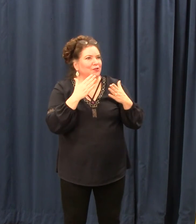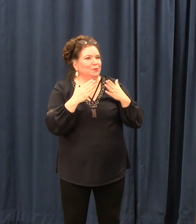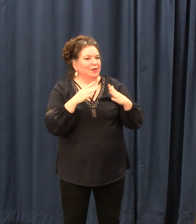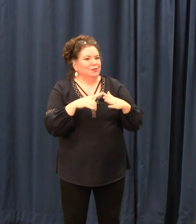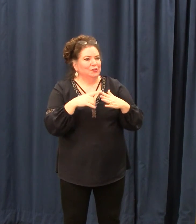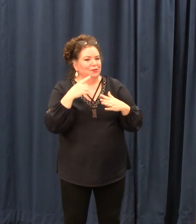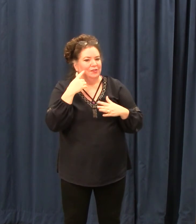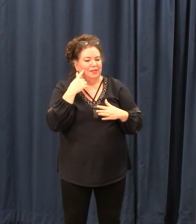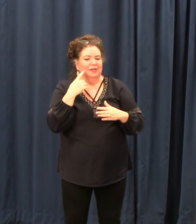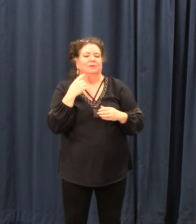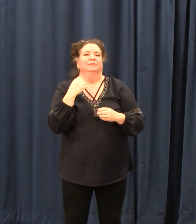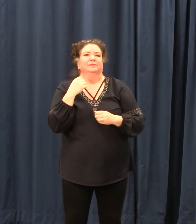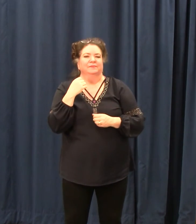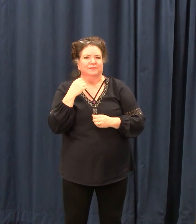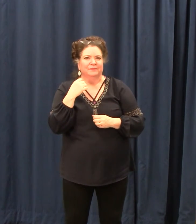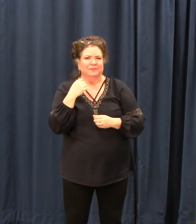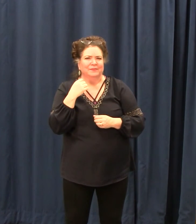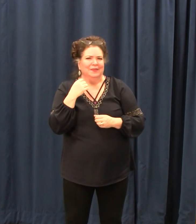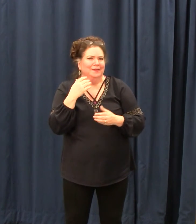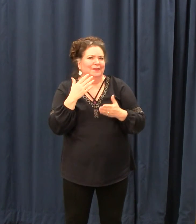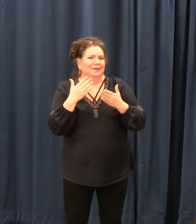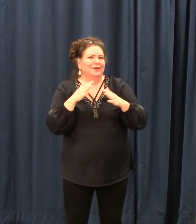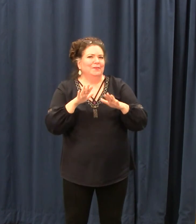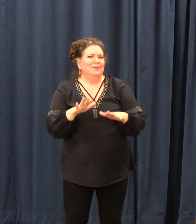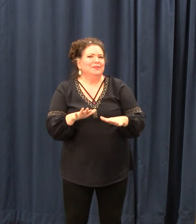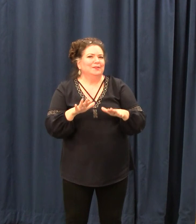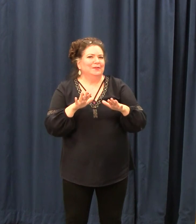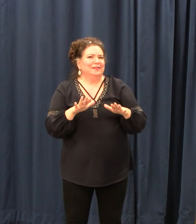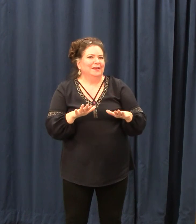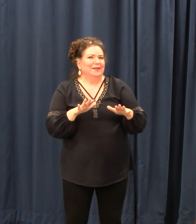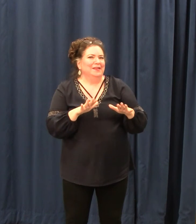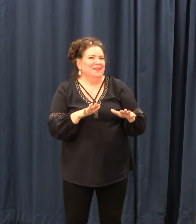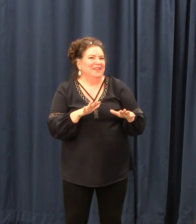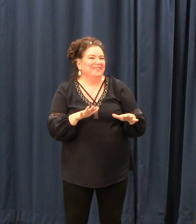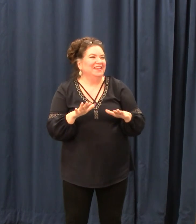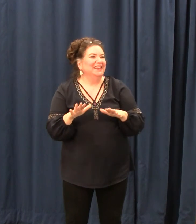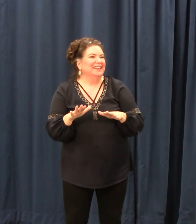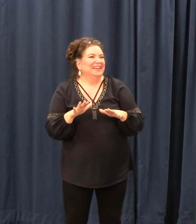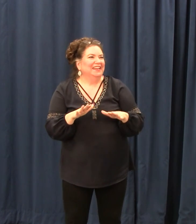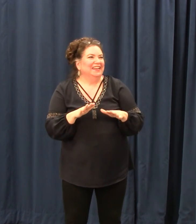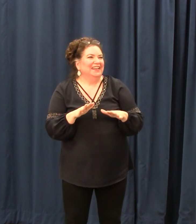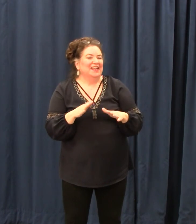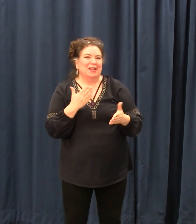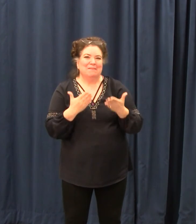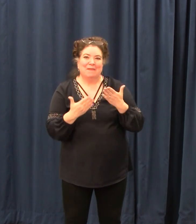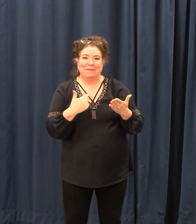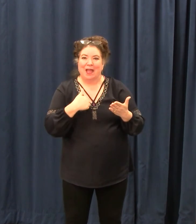you might start to think okay maybe slow it down, (Heather) Maybe I'm not giving that